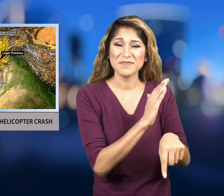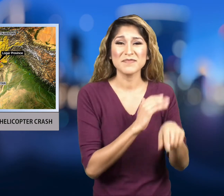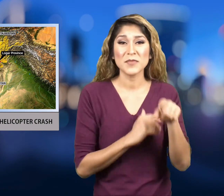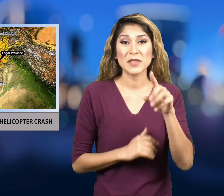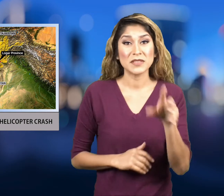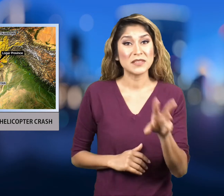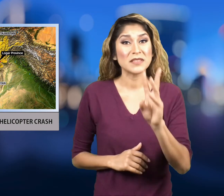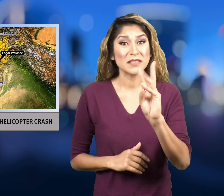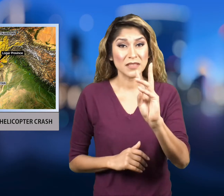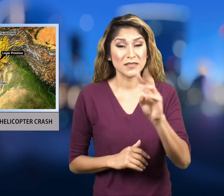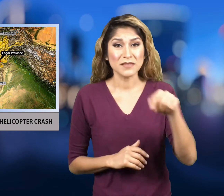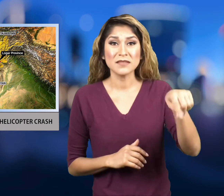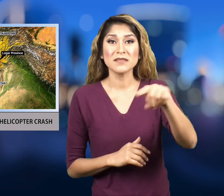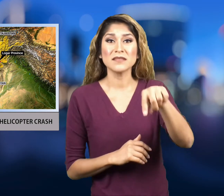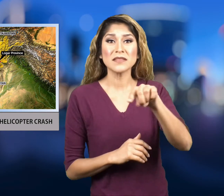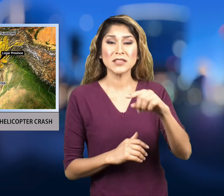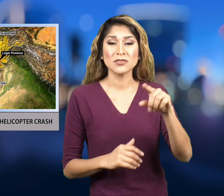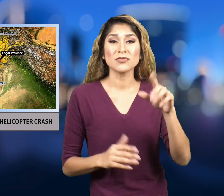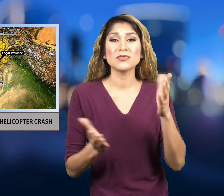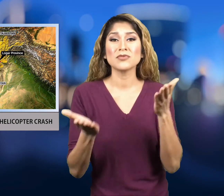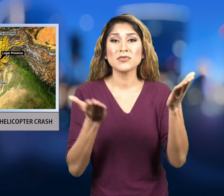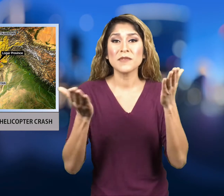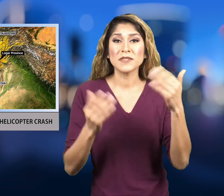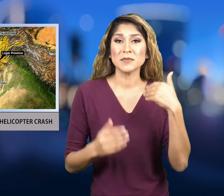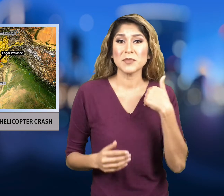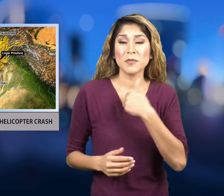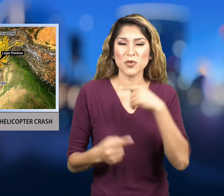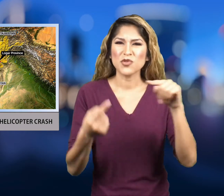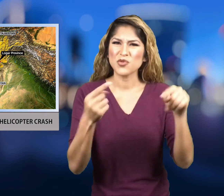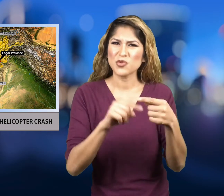Six other U.S. service members were injured.